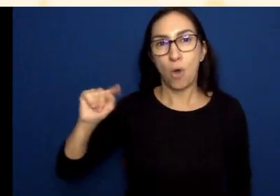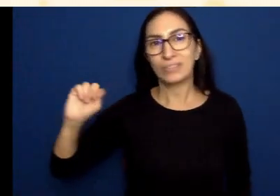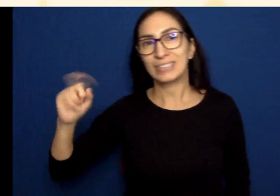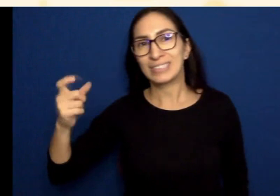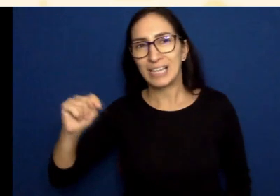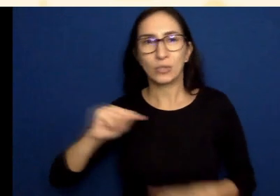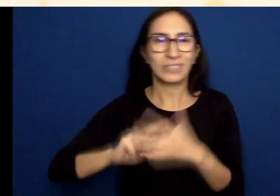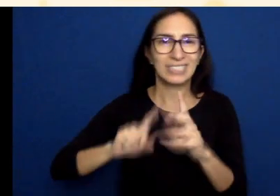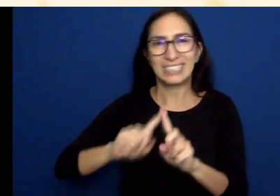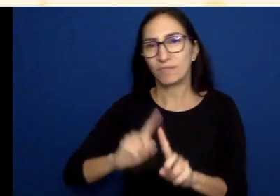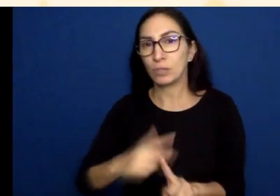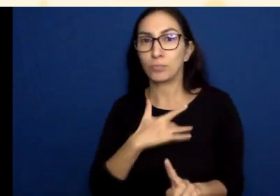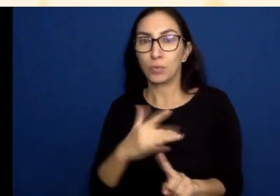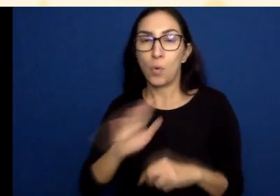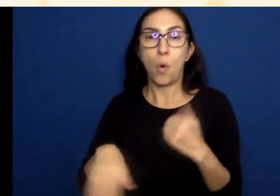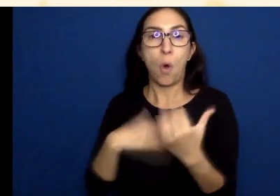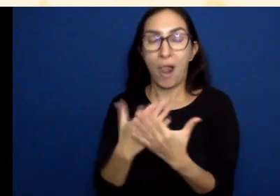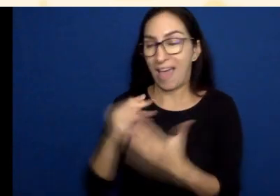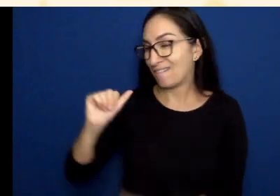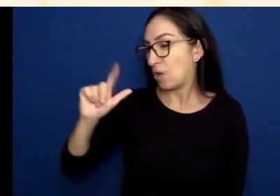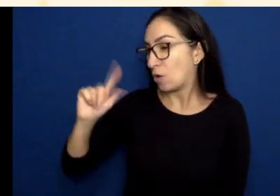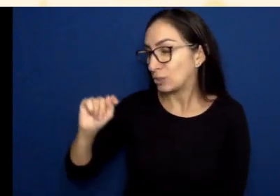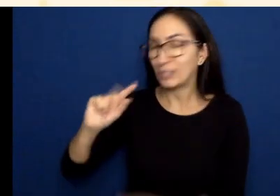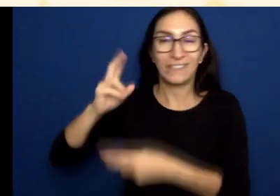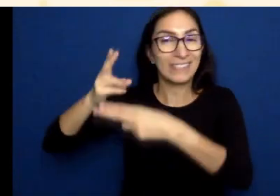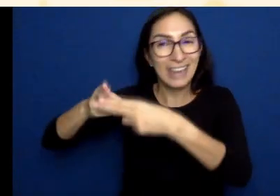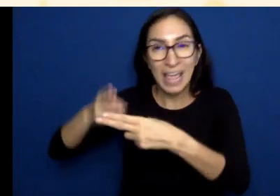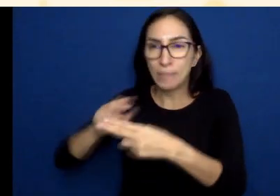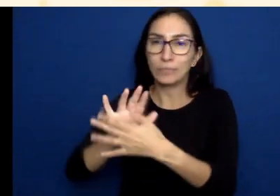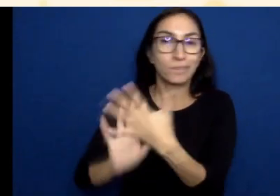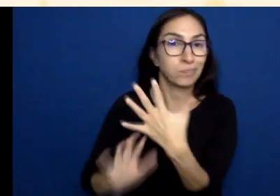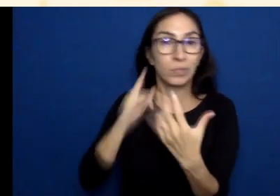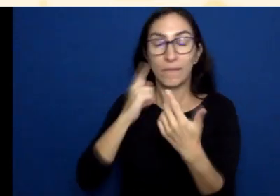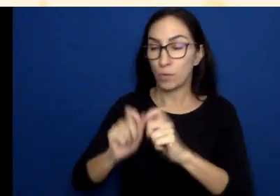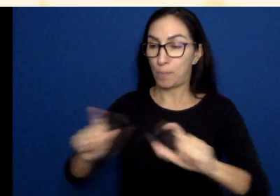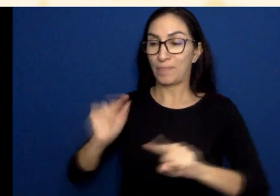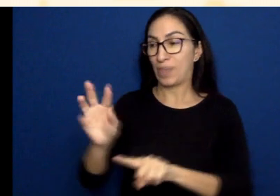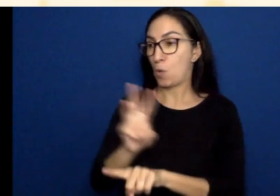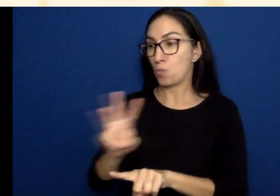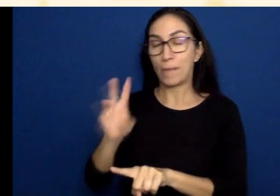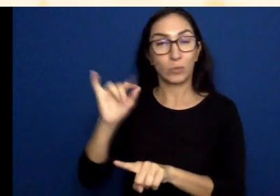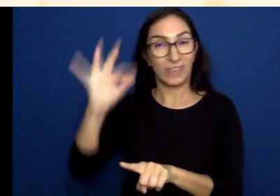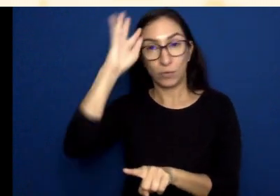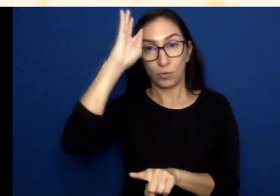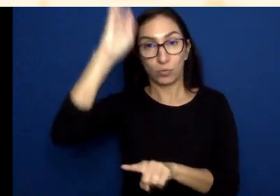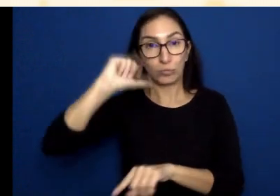But before we talk about WCAG 2.1, we need to talk about WCAG 2. So WCAG 2's success criteria are applicable to mobile.